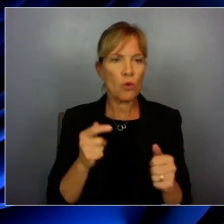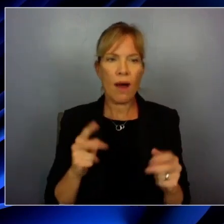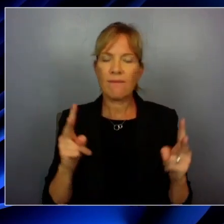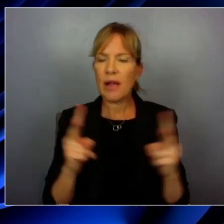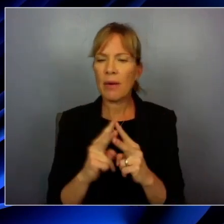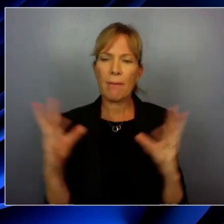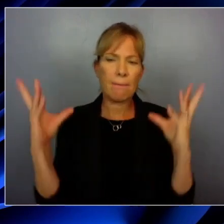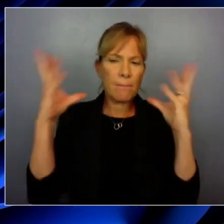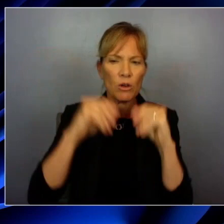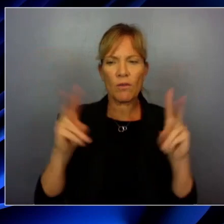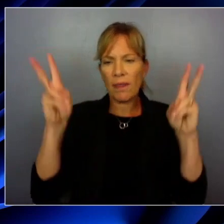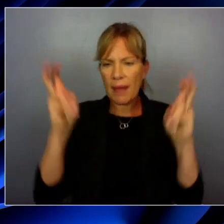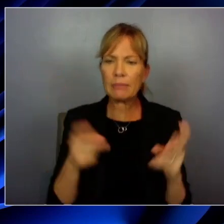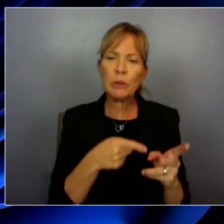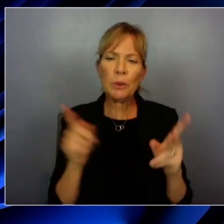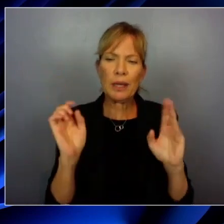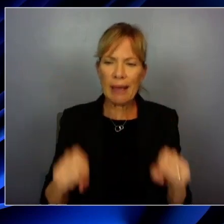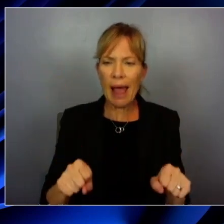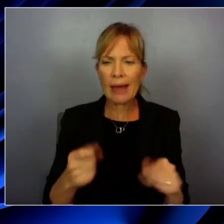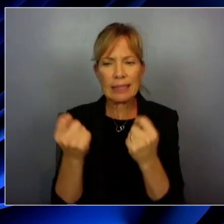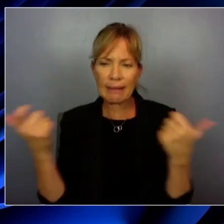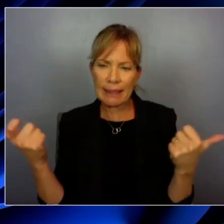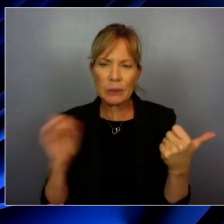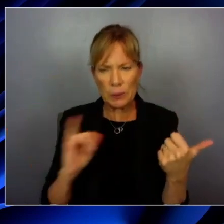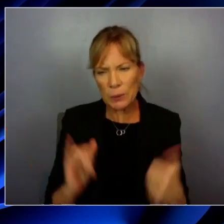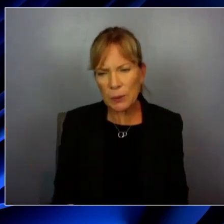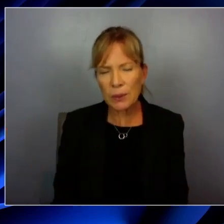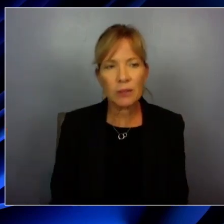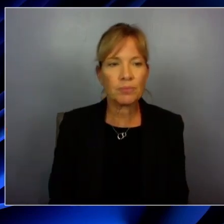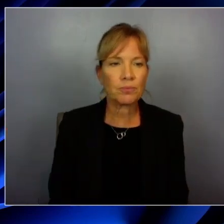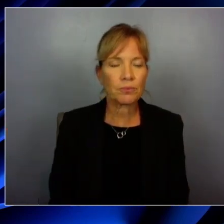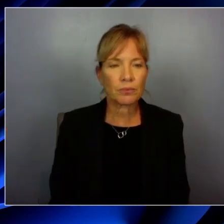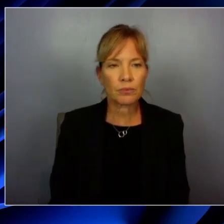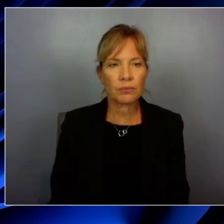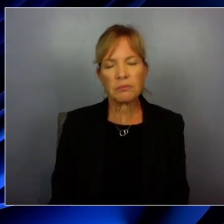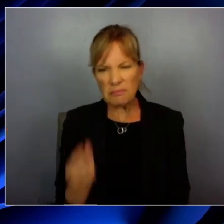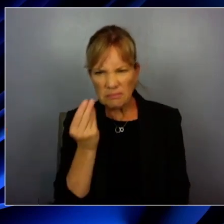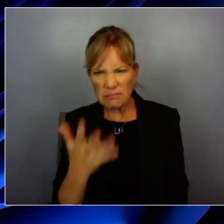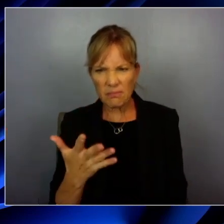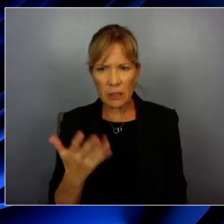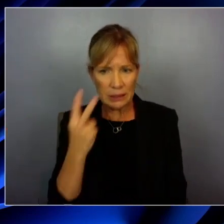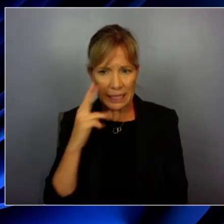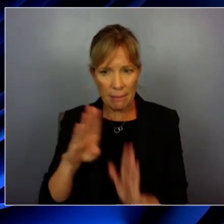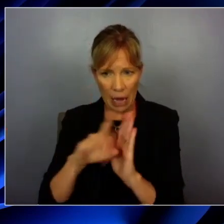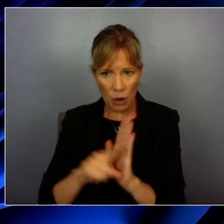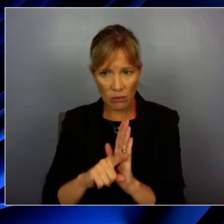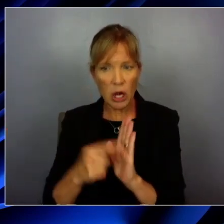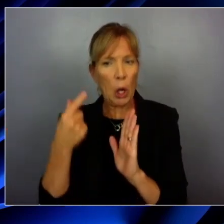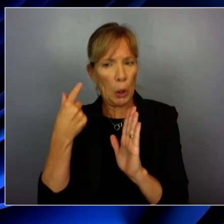you can also delete them as well. I want to note that you see the background here is green and if you